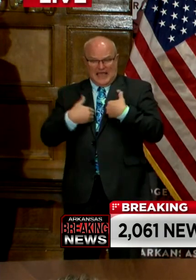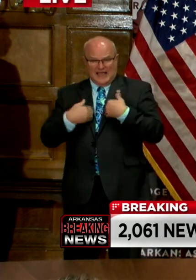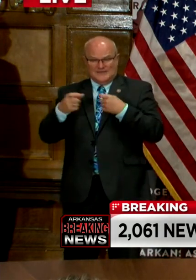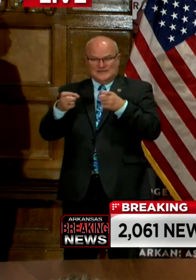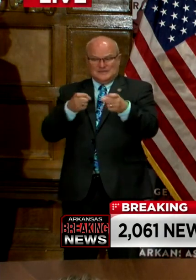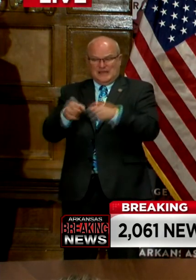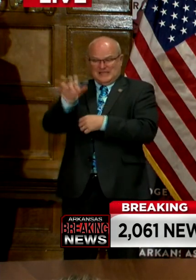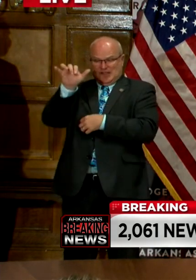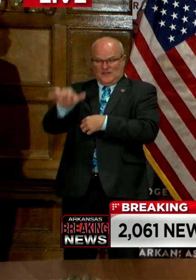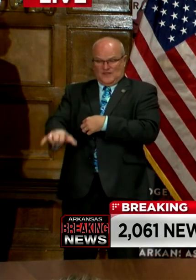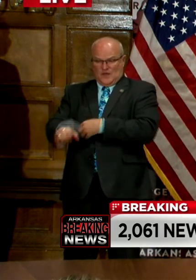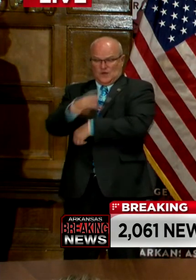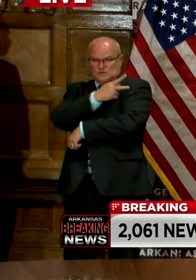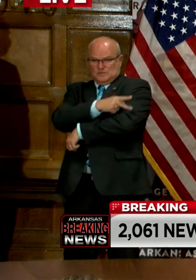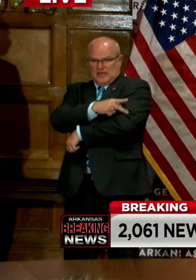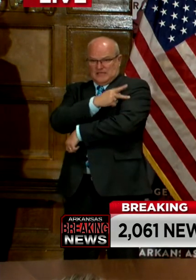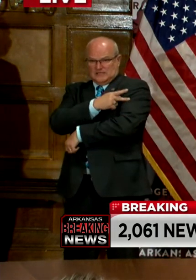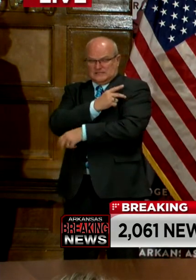SO WHAT RESOURCES DOES A